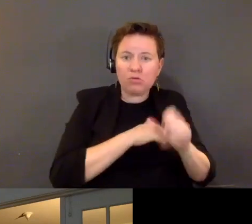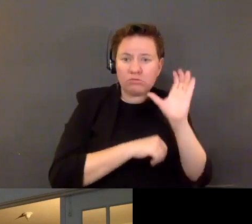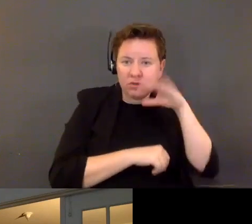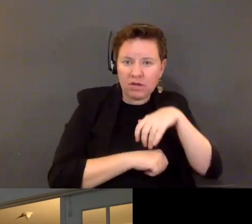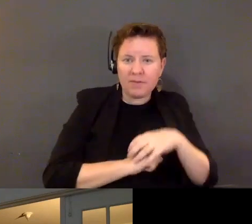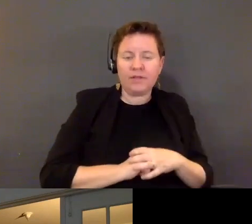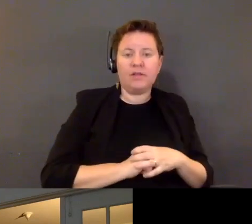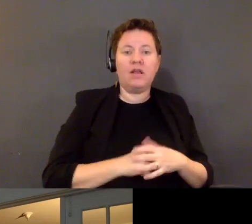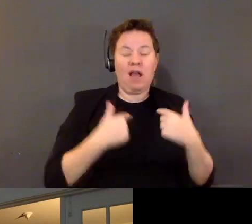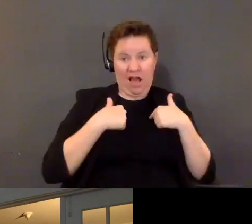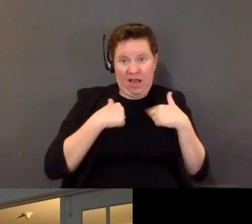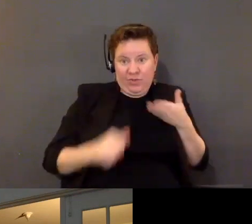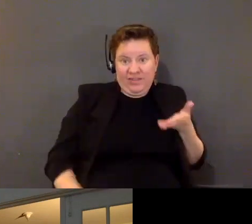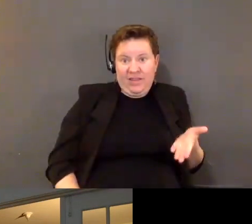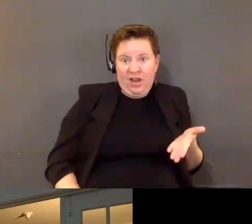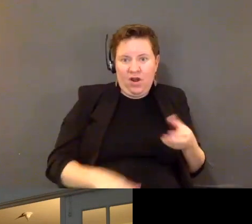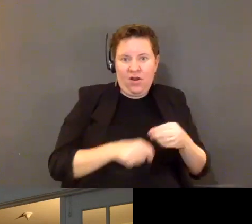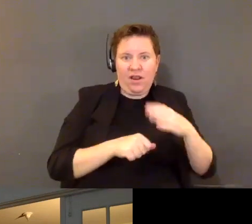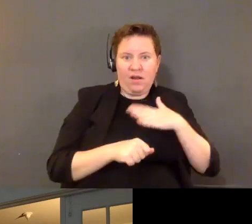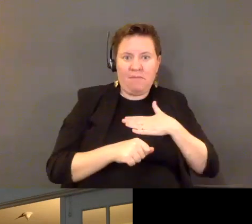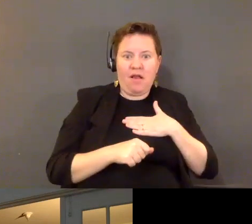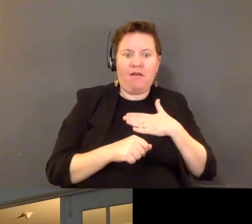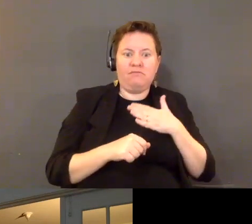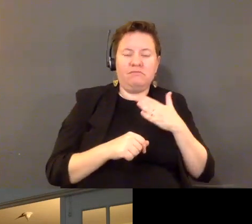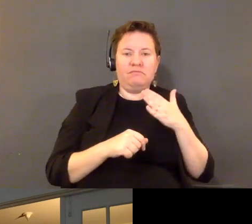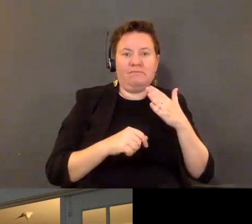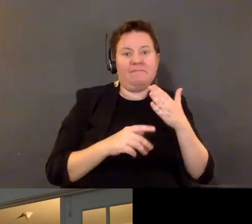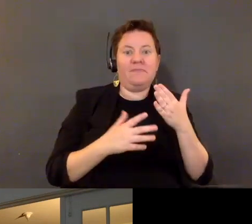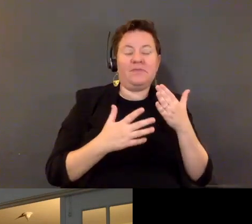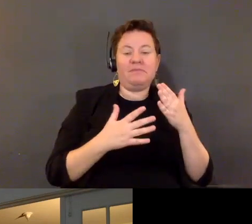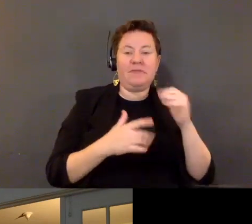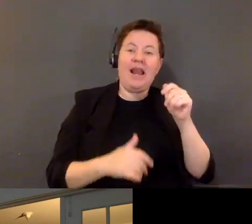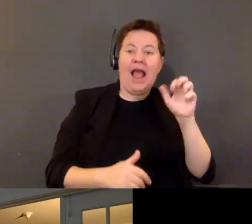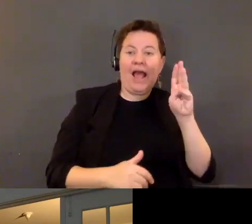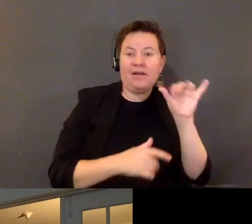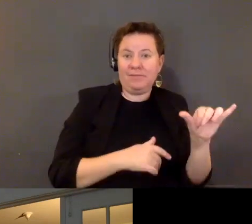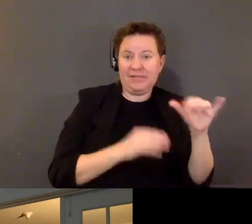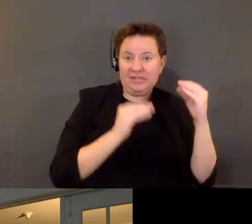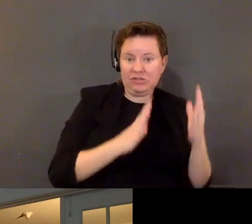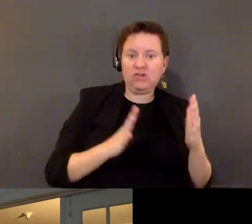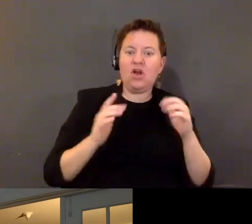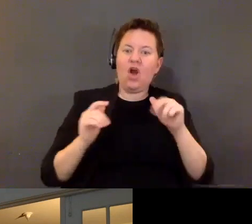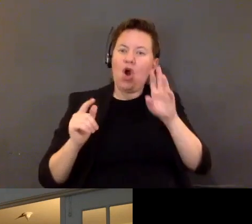i was there in my guides as an anatomy instructor audrey was doing research for a book neither of